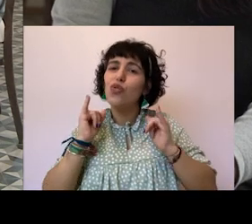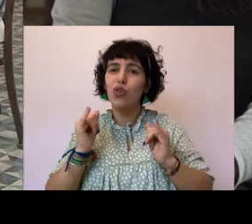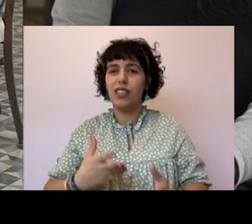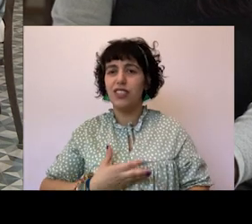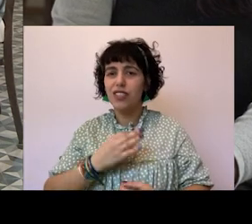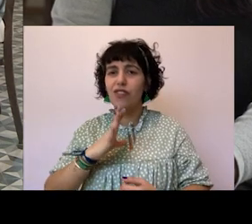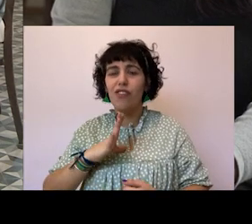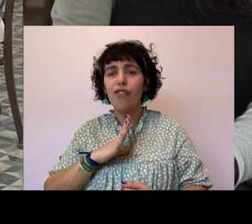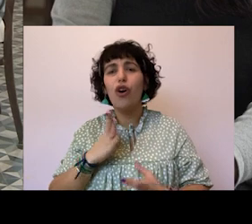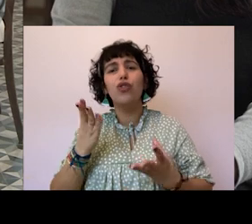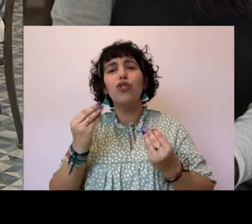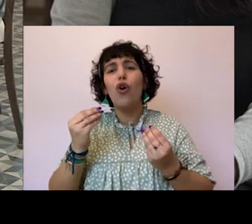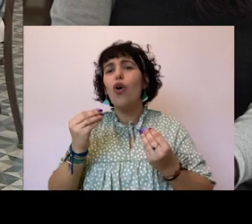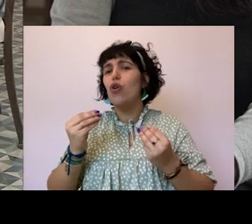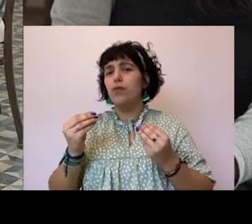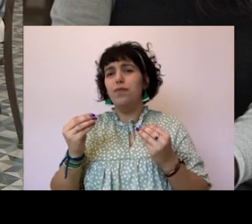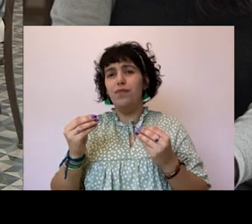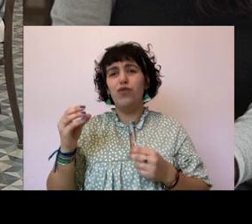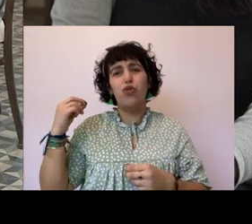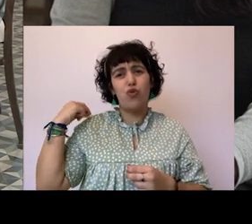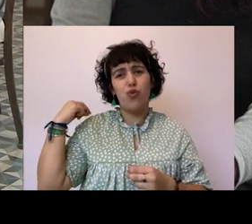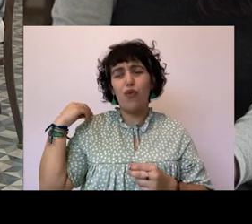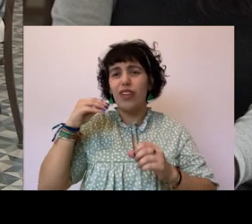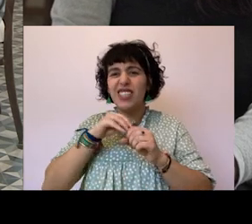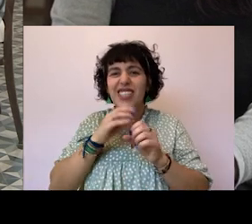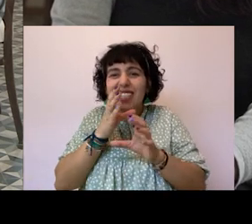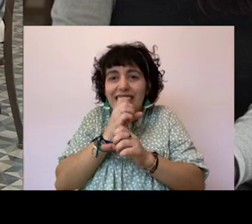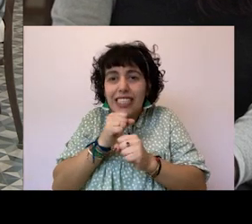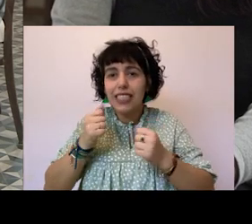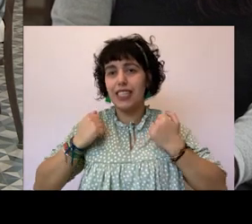So that's it, full make-up every day, if I could go to work like this